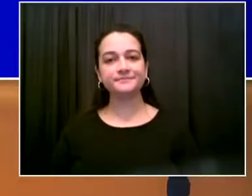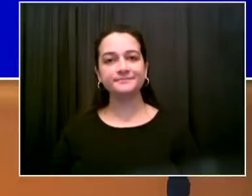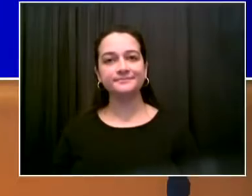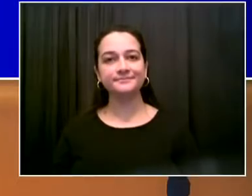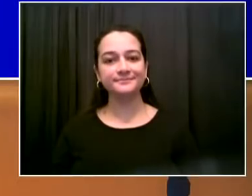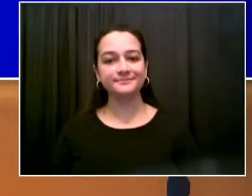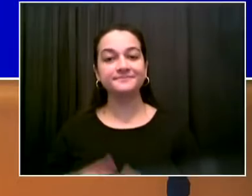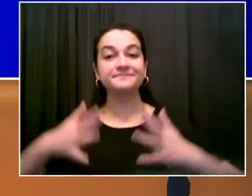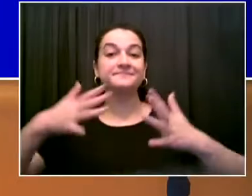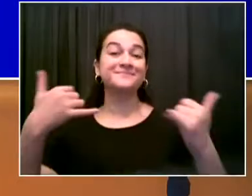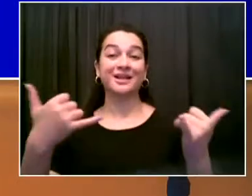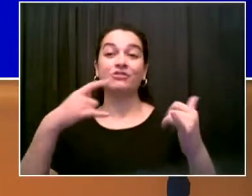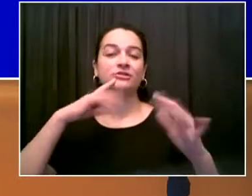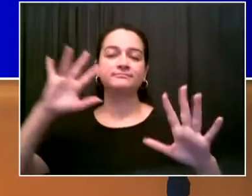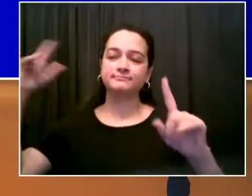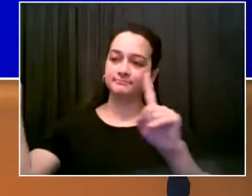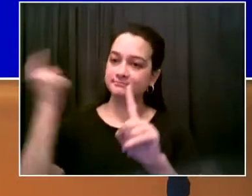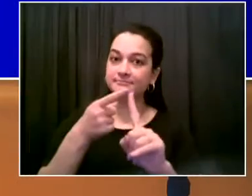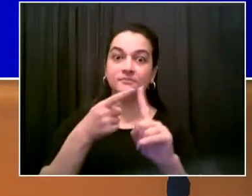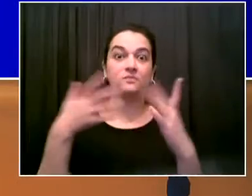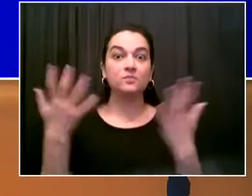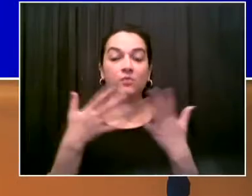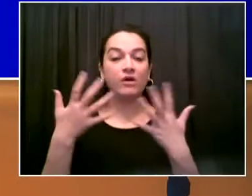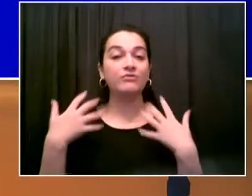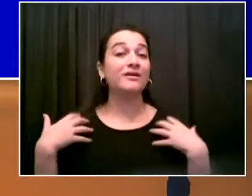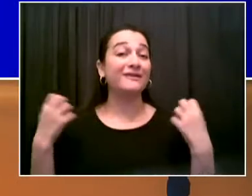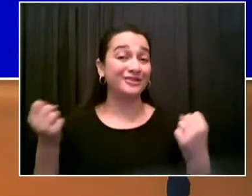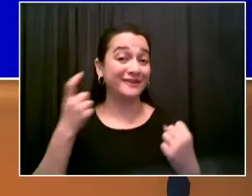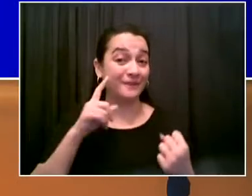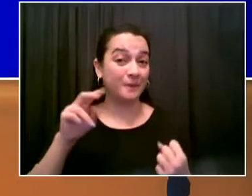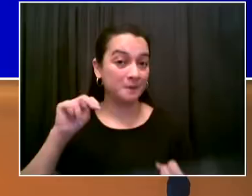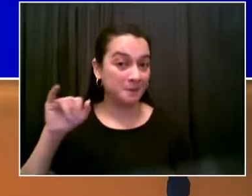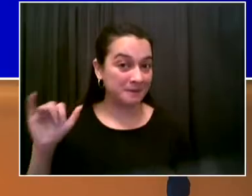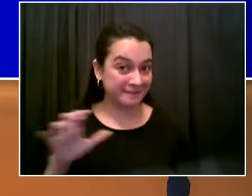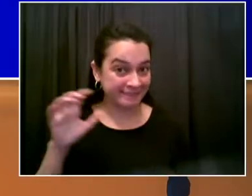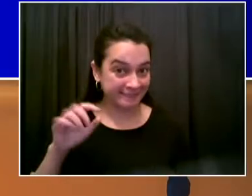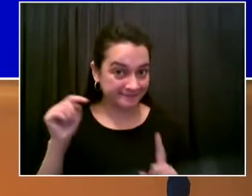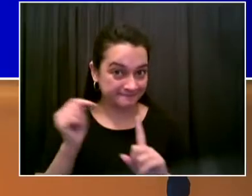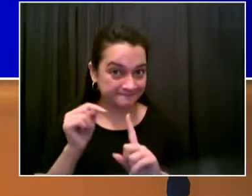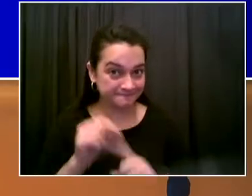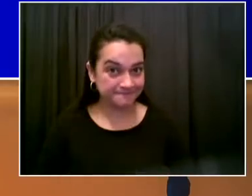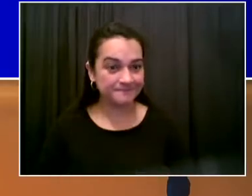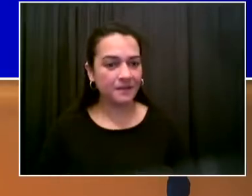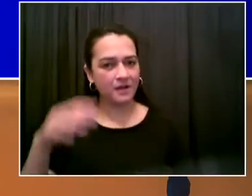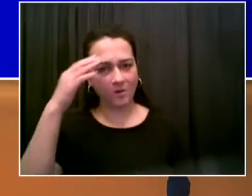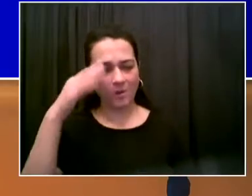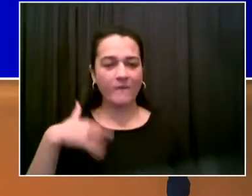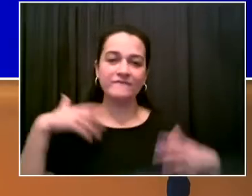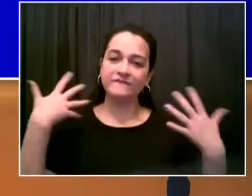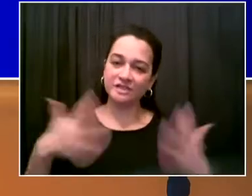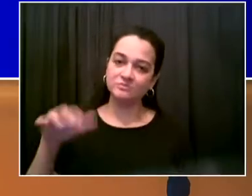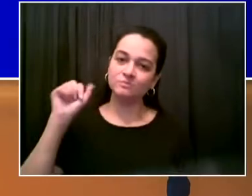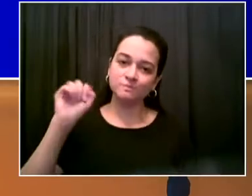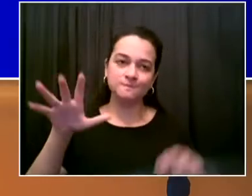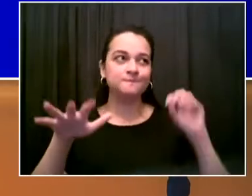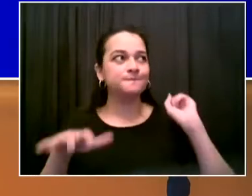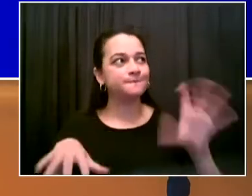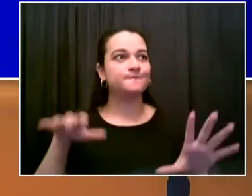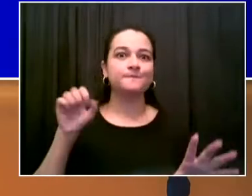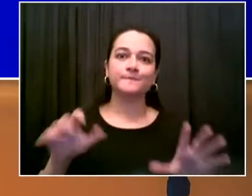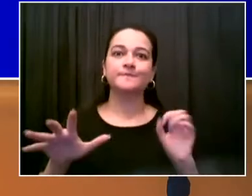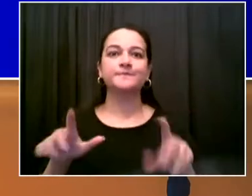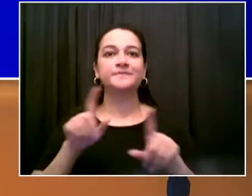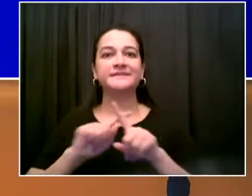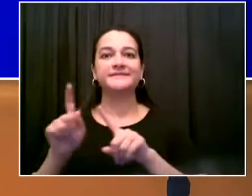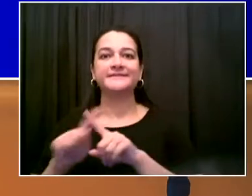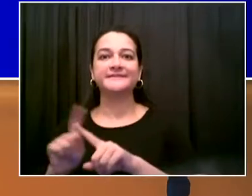OK.AY